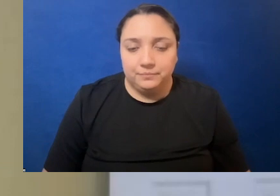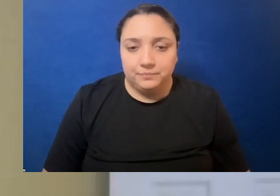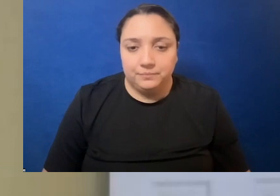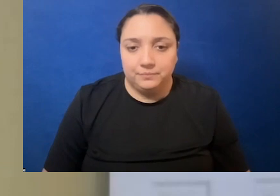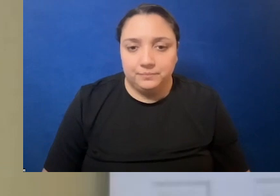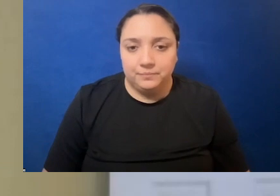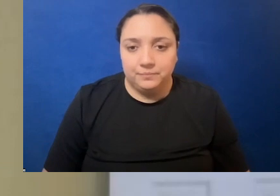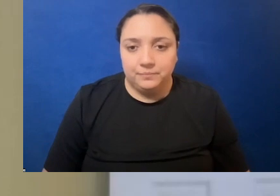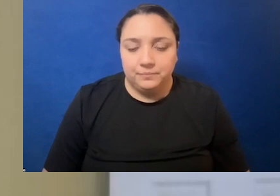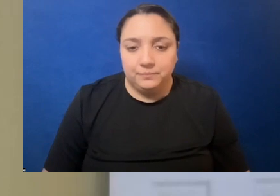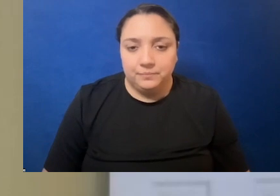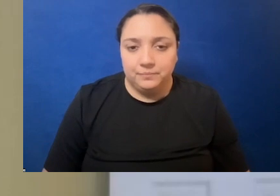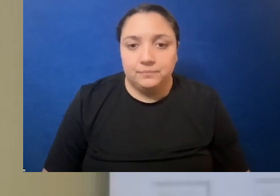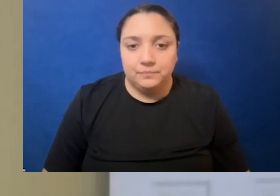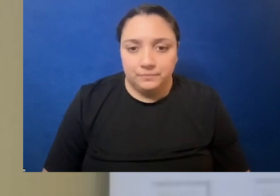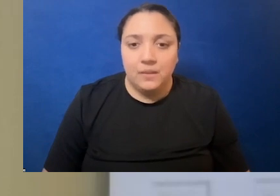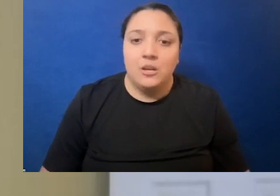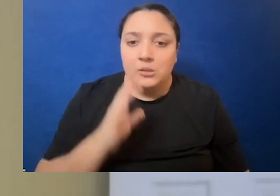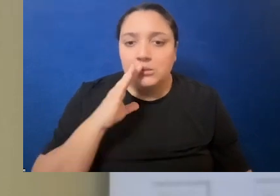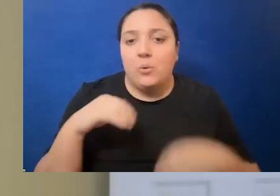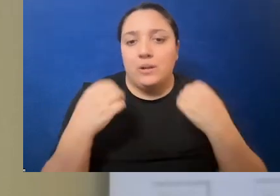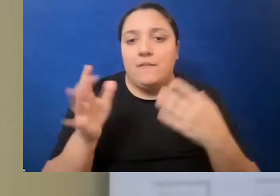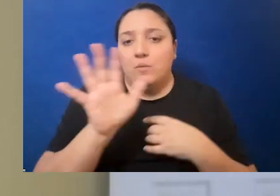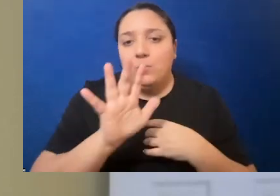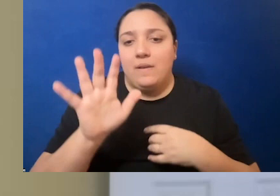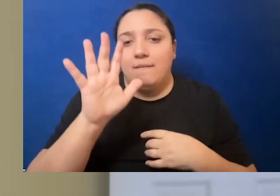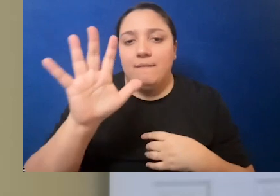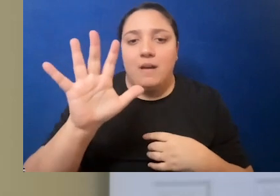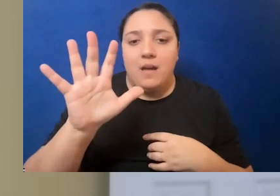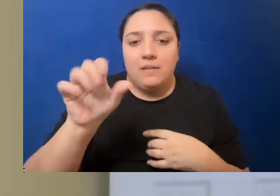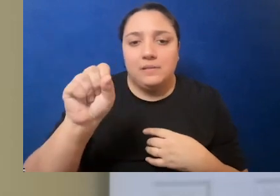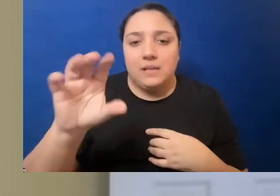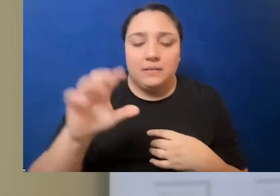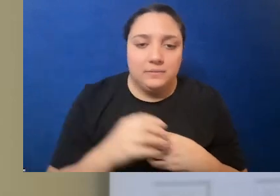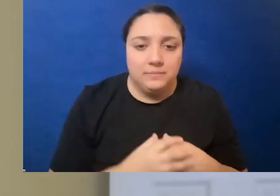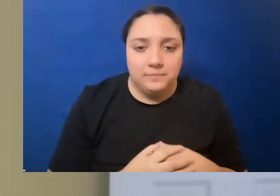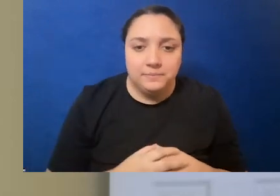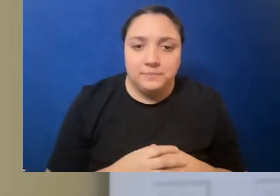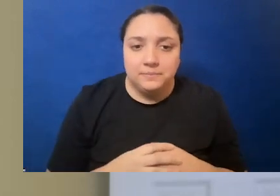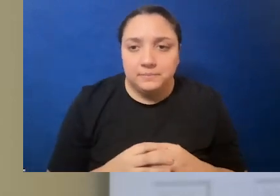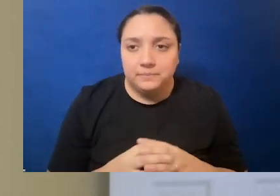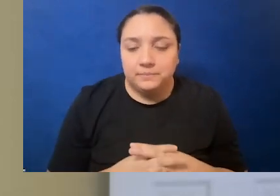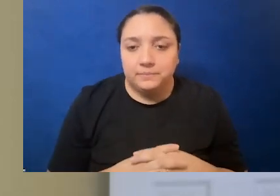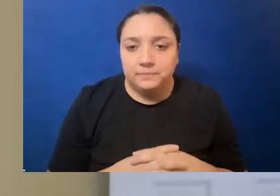SUMP AS DEPRESSION.